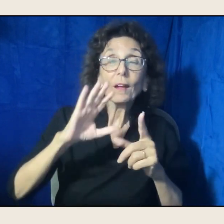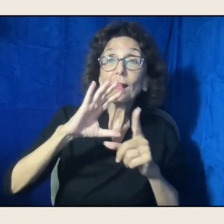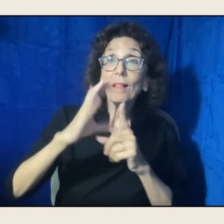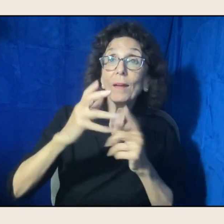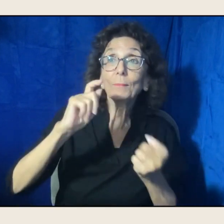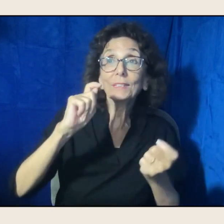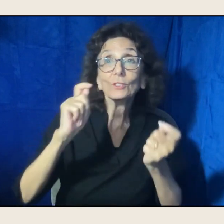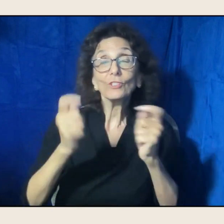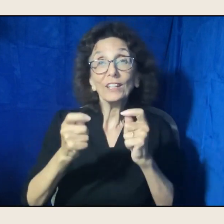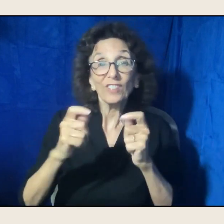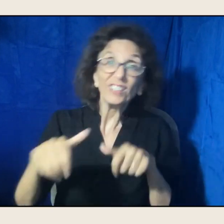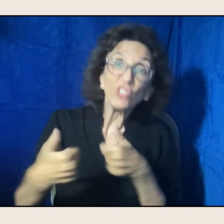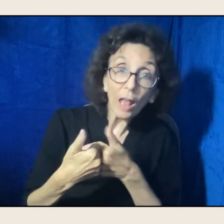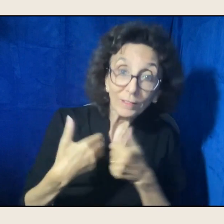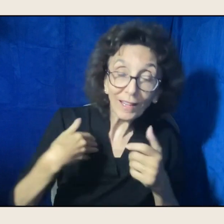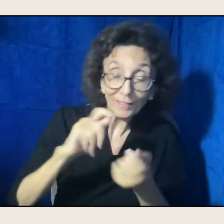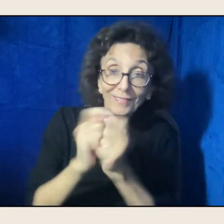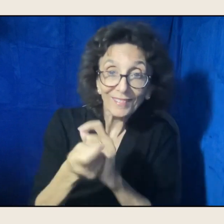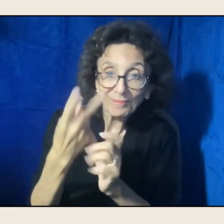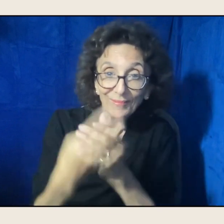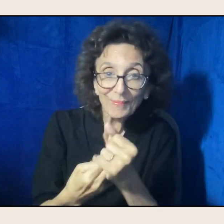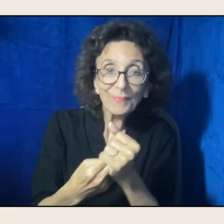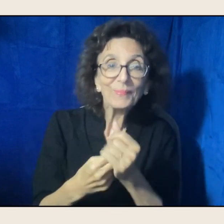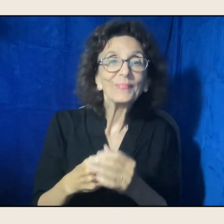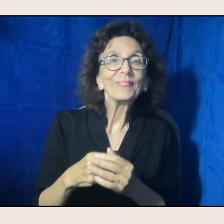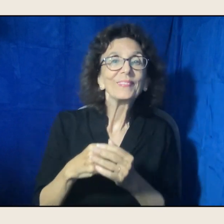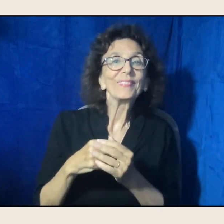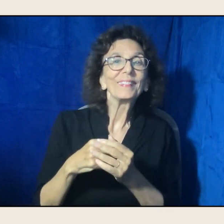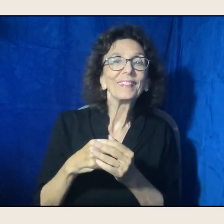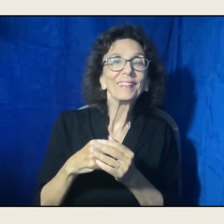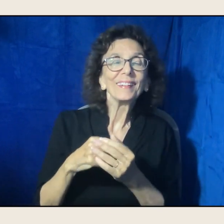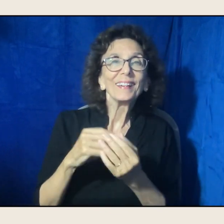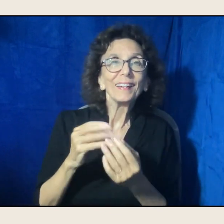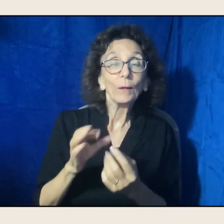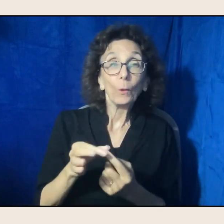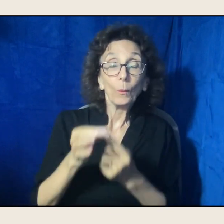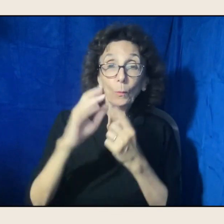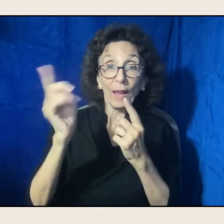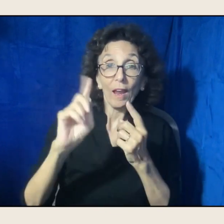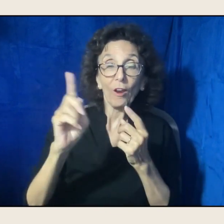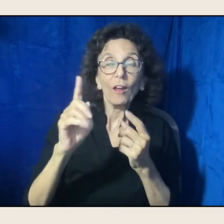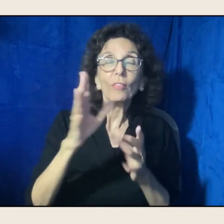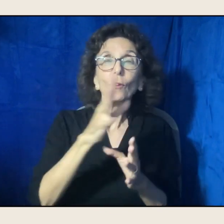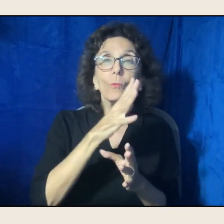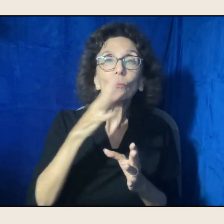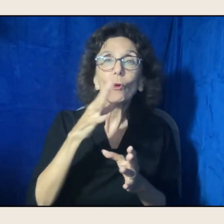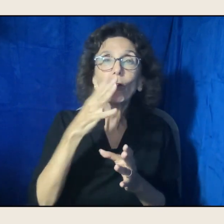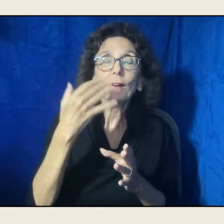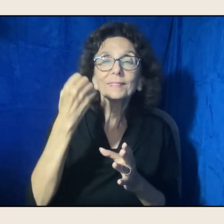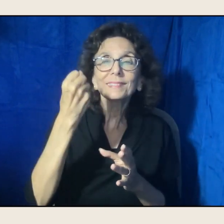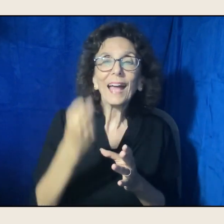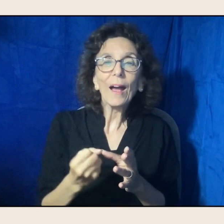Particularly within the rural American south, where she was born and raised.